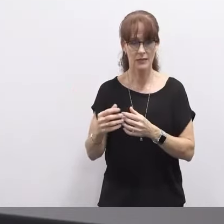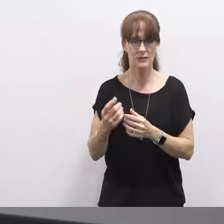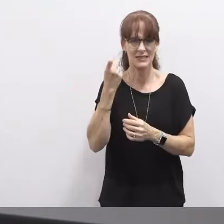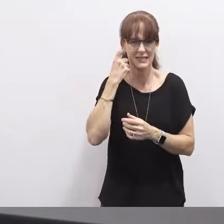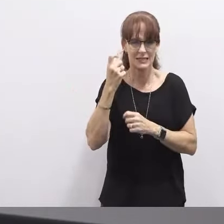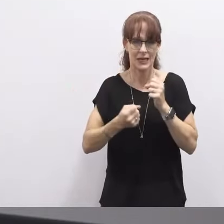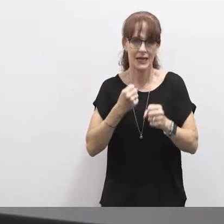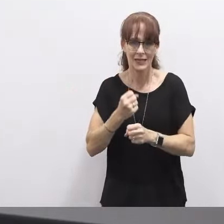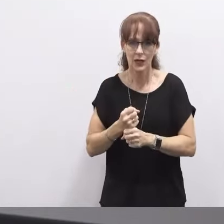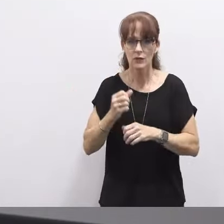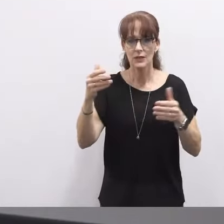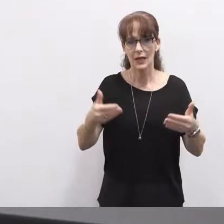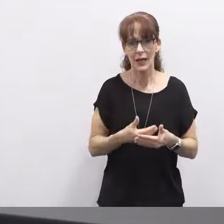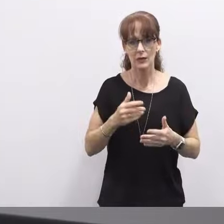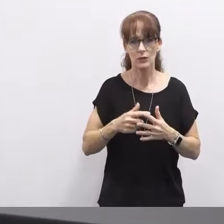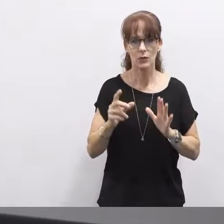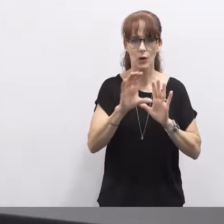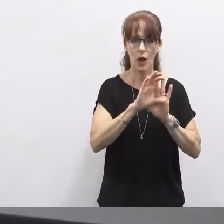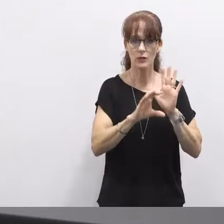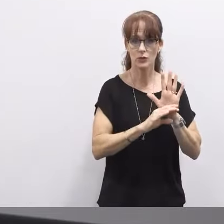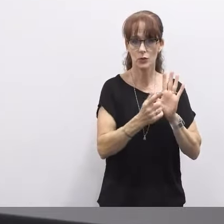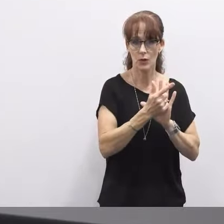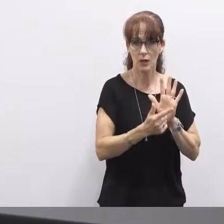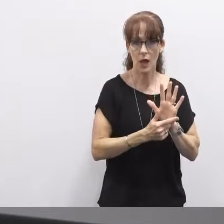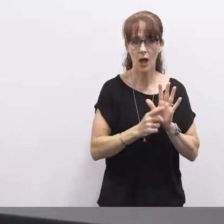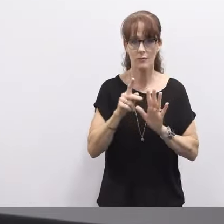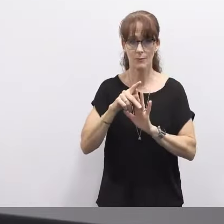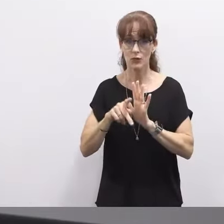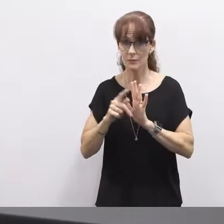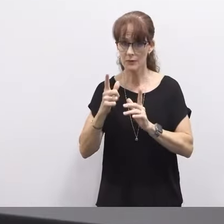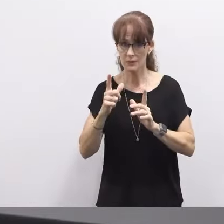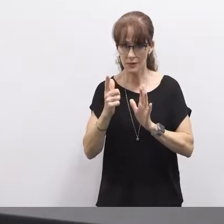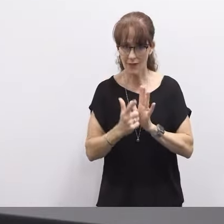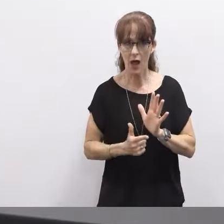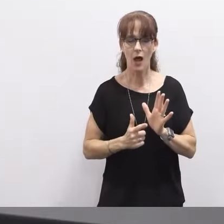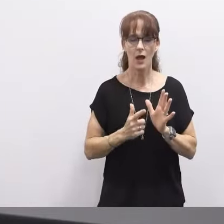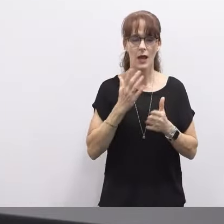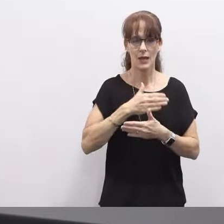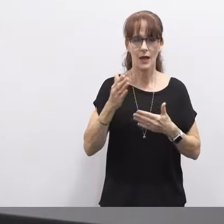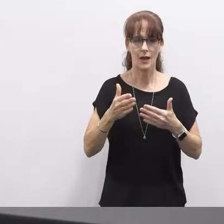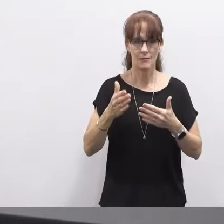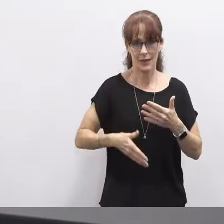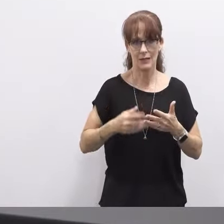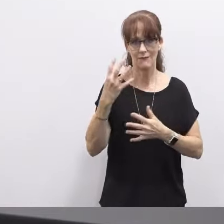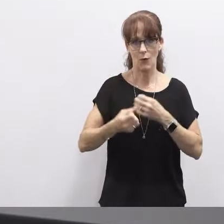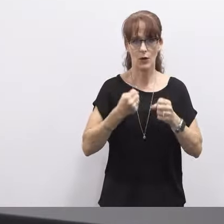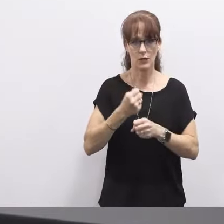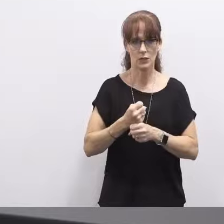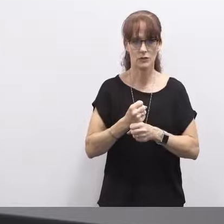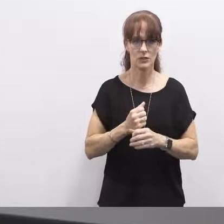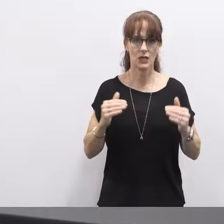I've had an intro to constitutional law, principles of law. And this year I'm finishing up my four years with a justice in America class.